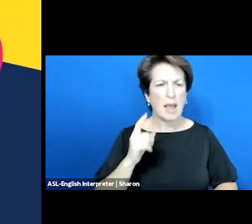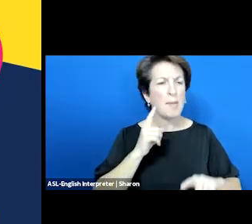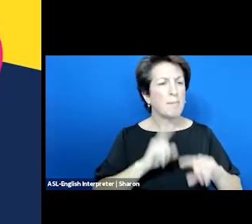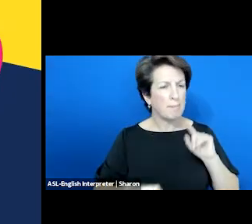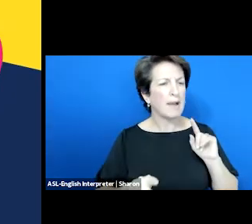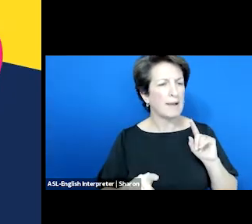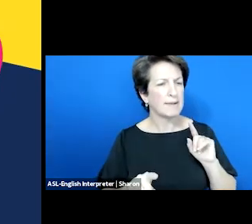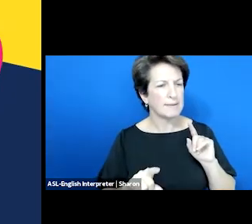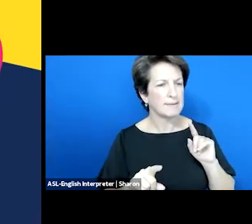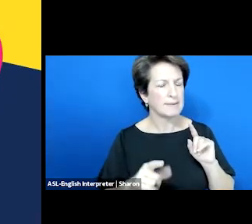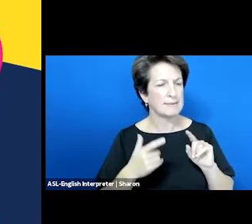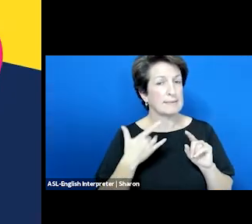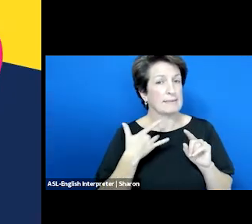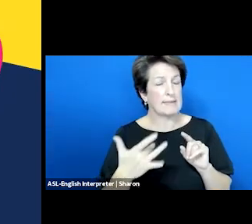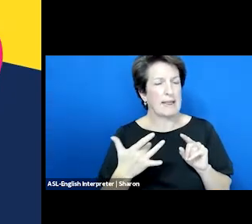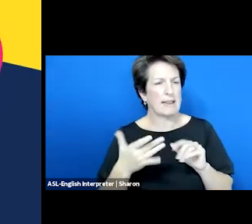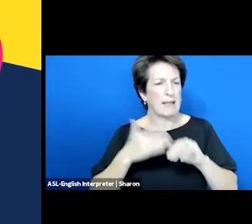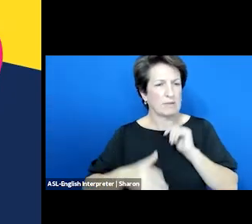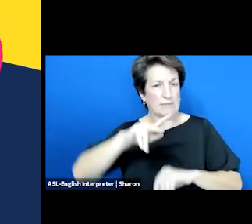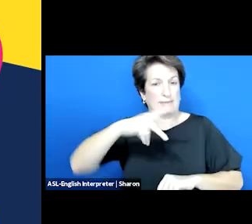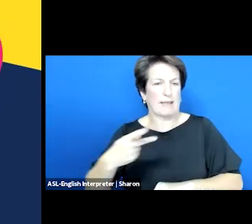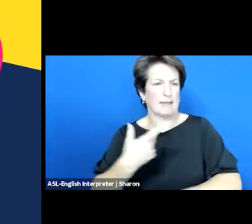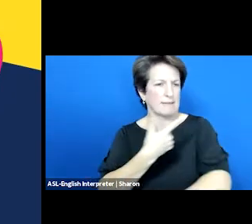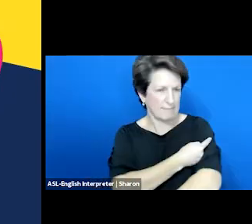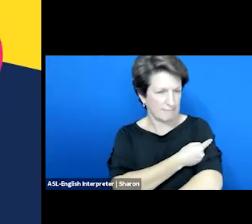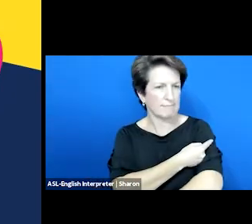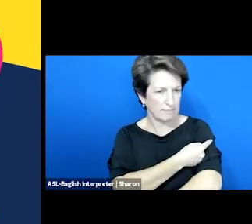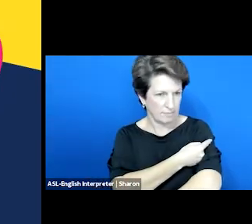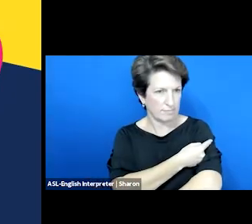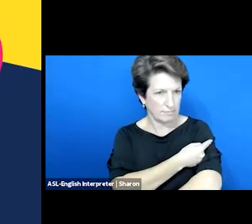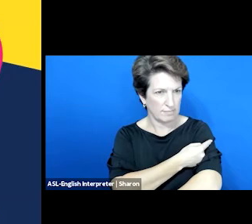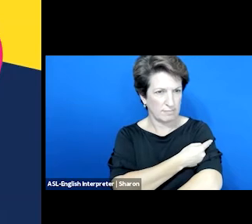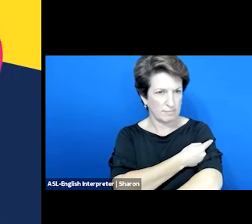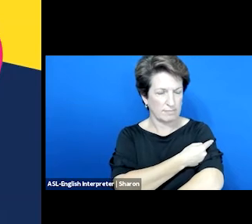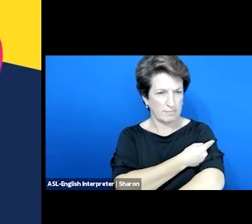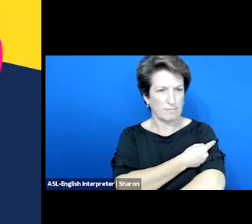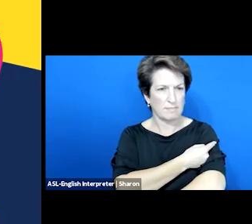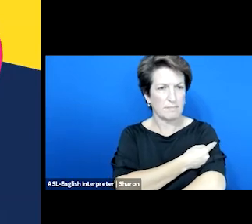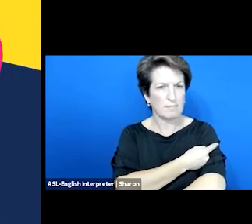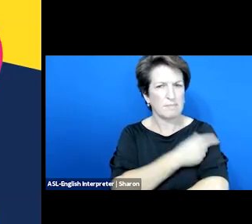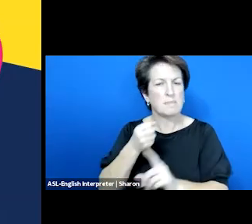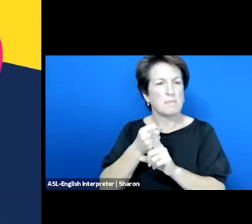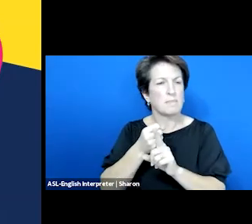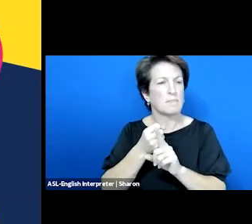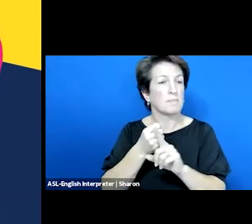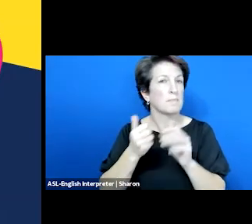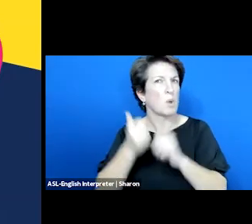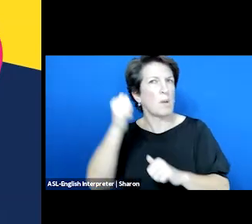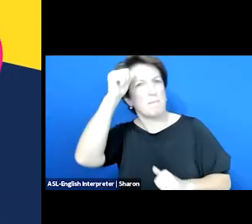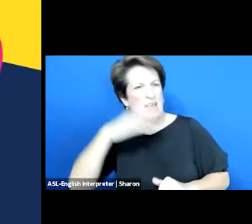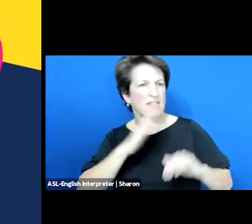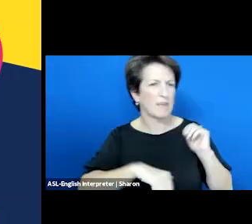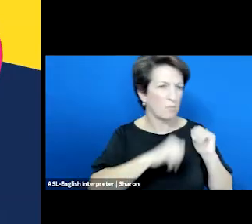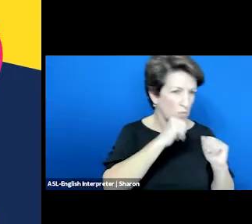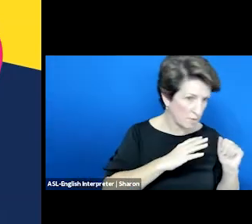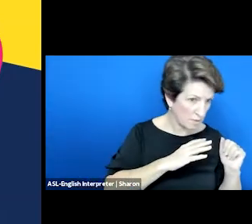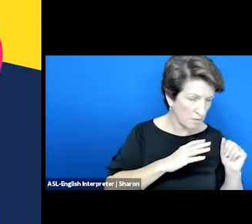and pericarditis is is a type of inflammation in different parts of the heart.